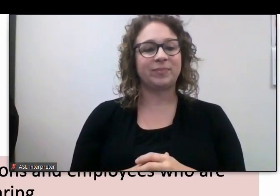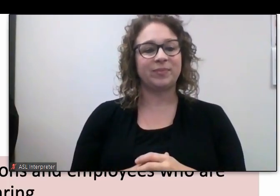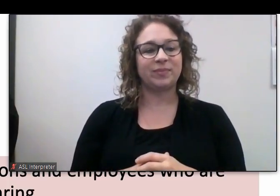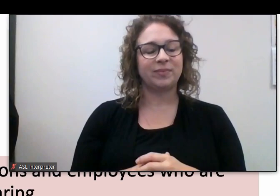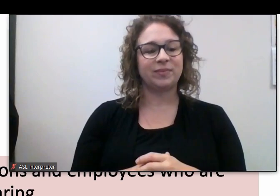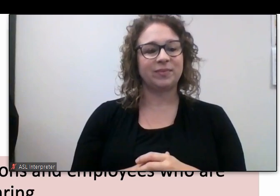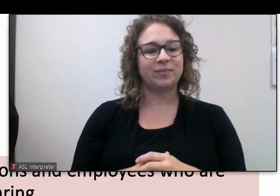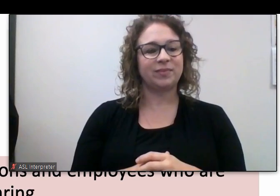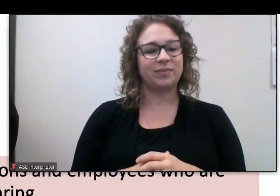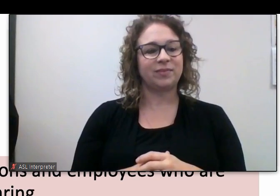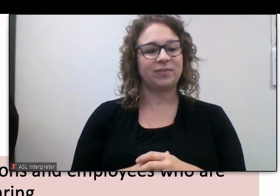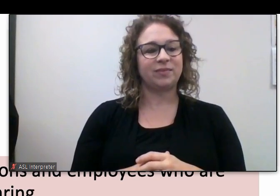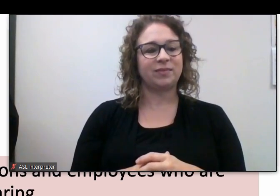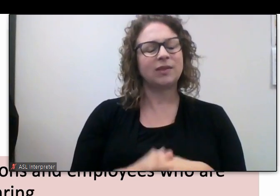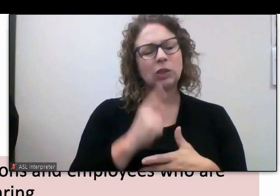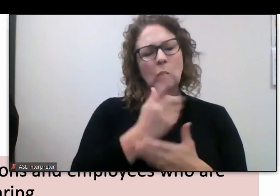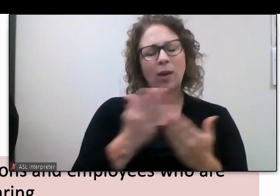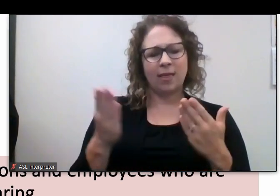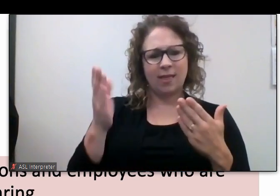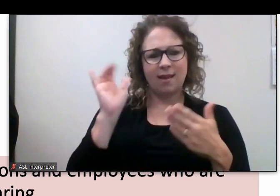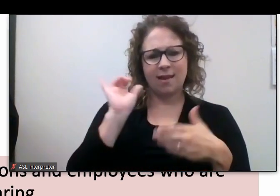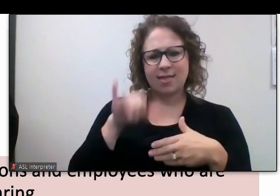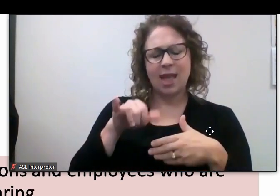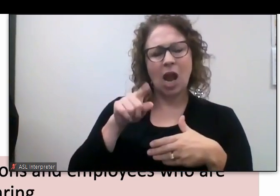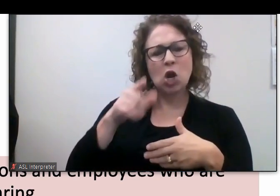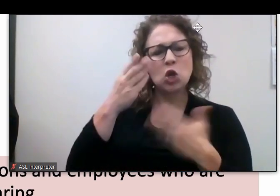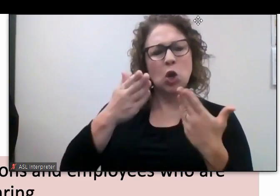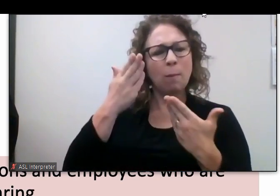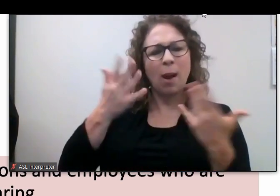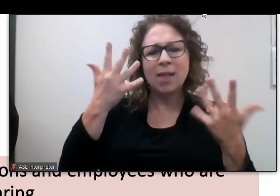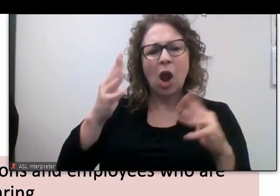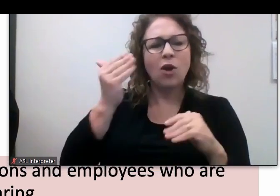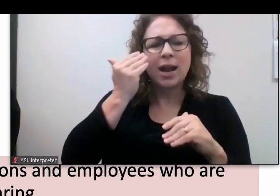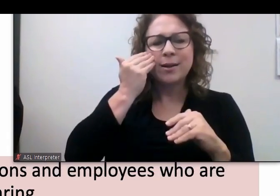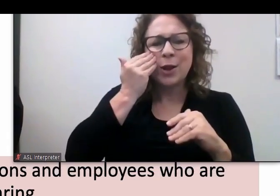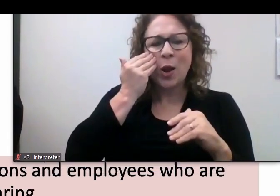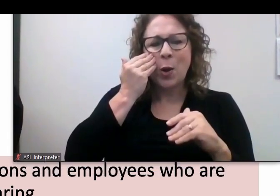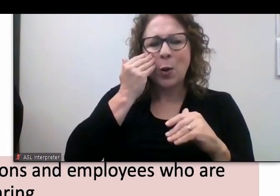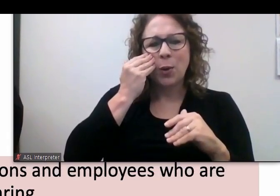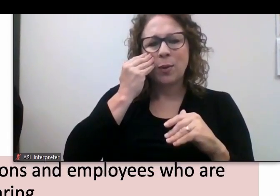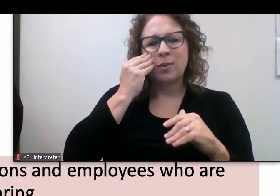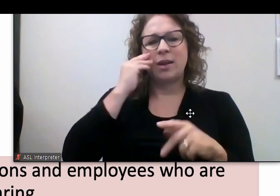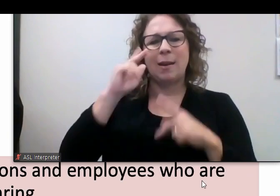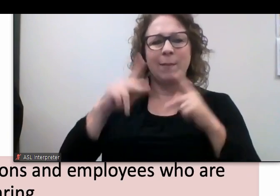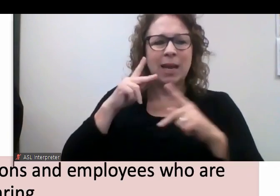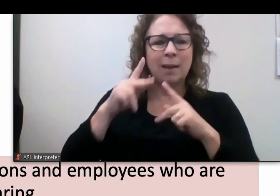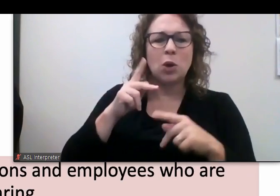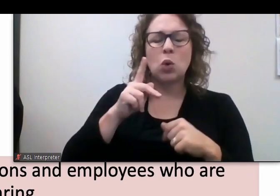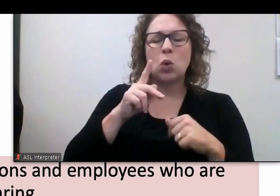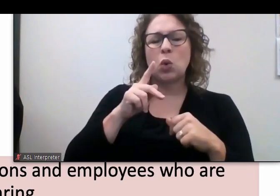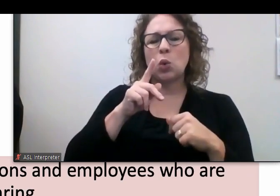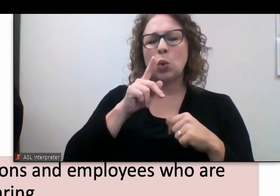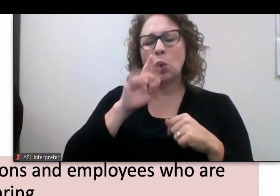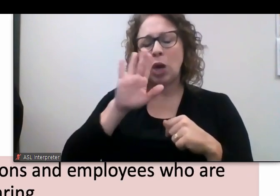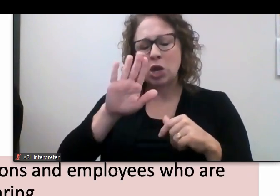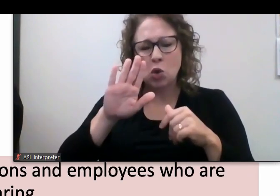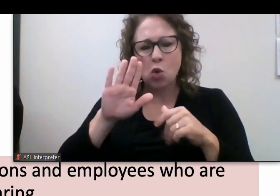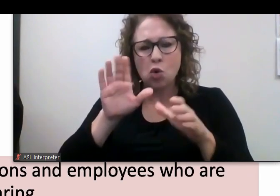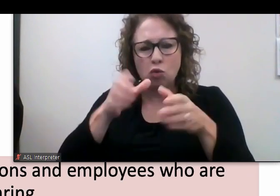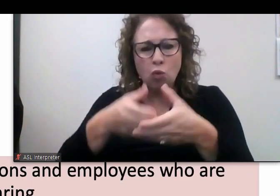One thing is - you probably already have patrons or people in your networks that could use this.